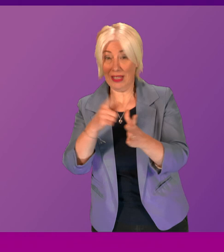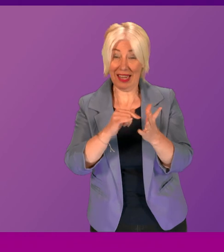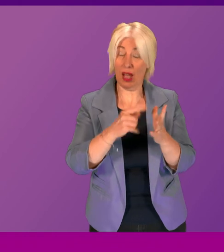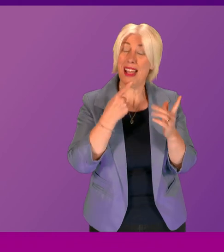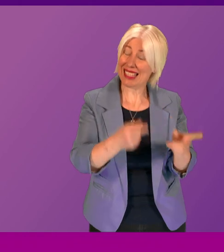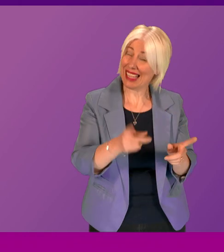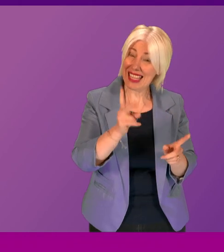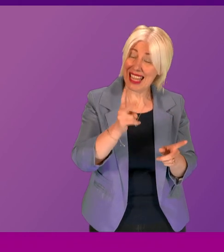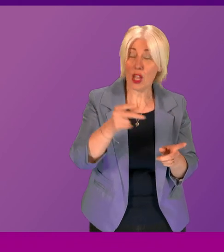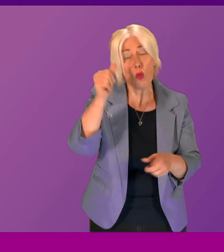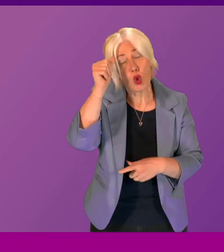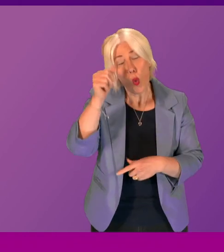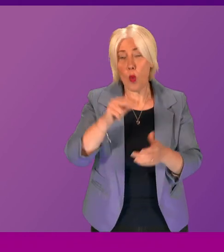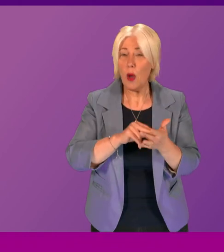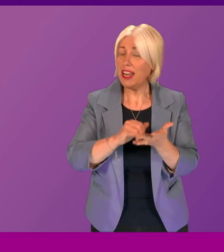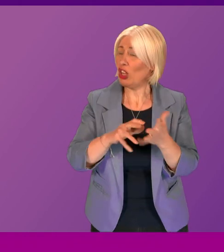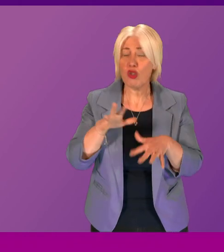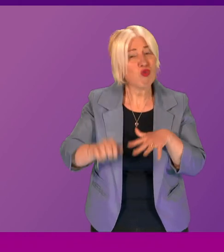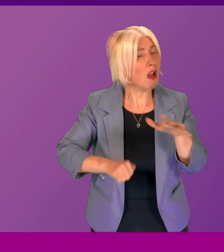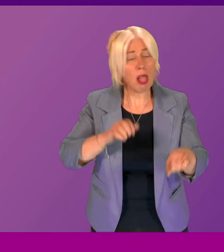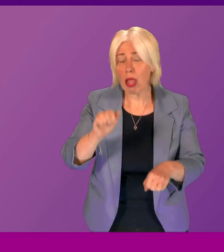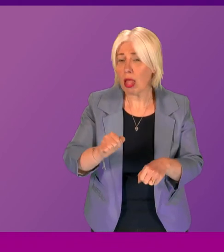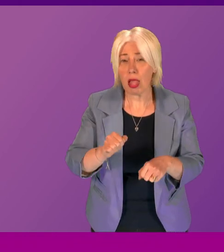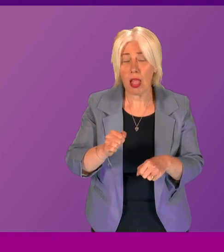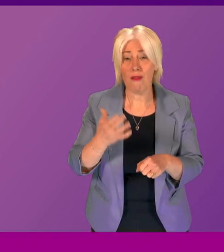We know that the NHS is struggling as a result of the global pandemic, which is why we are